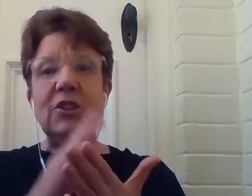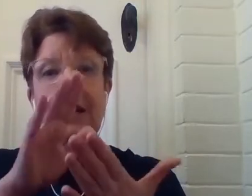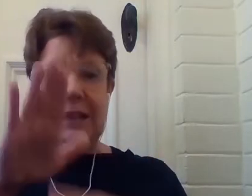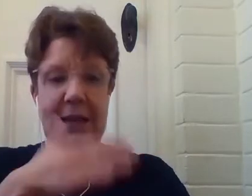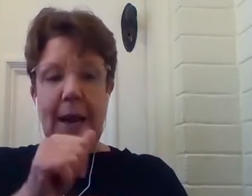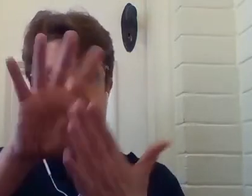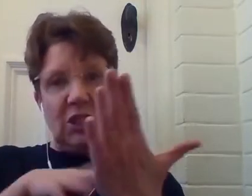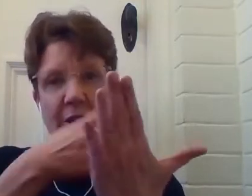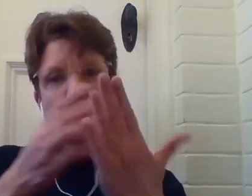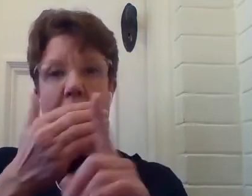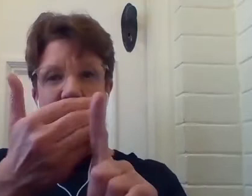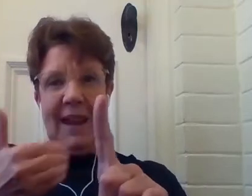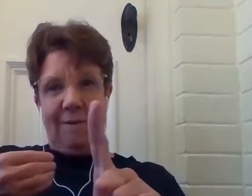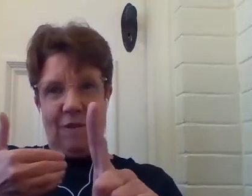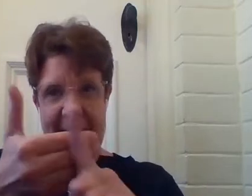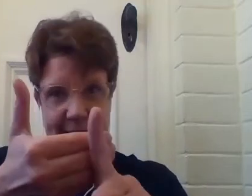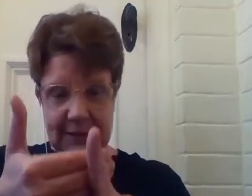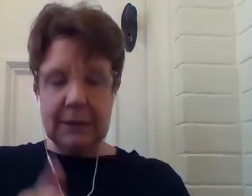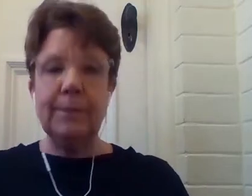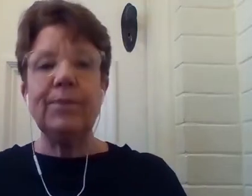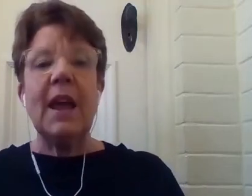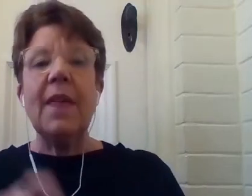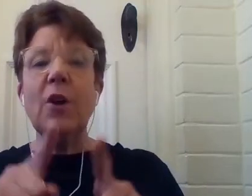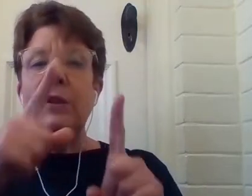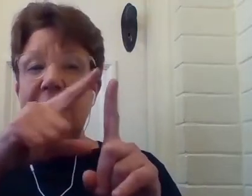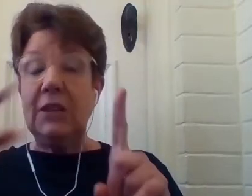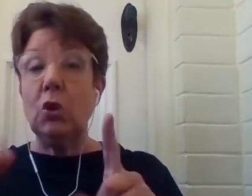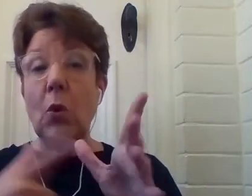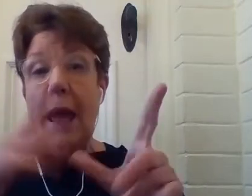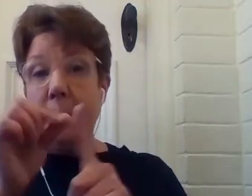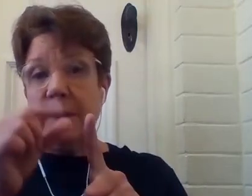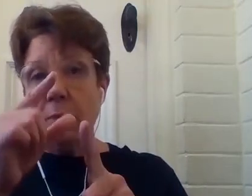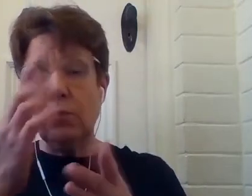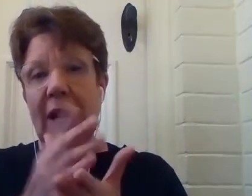those sorts of digital applications can help you manage your time too.